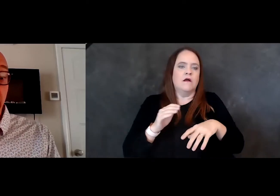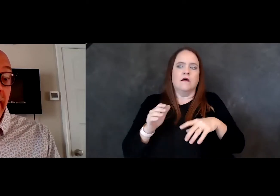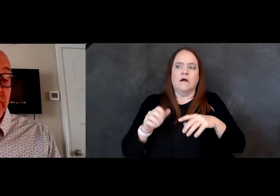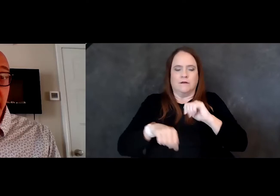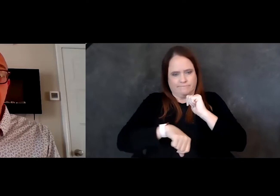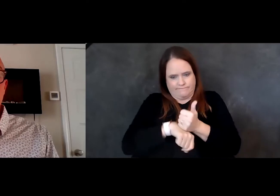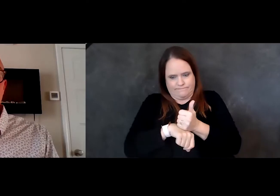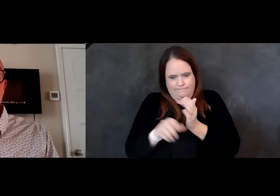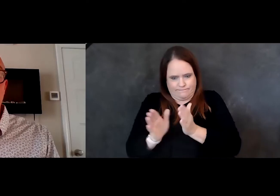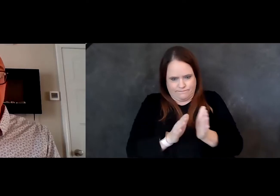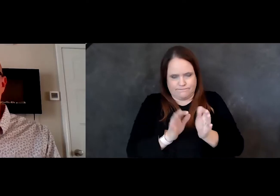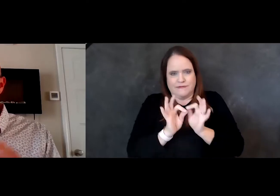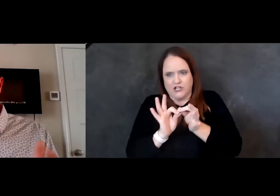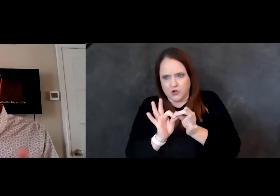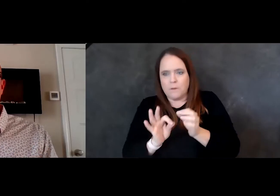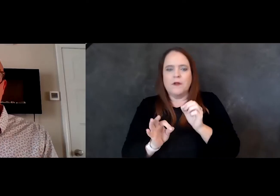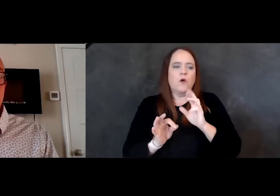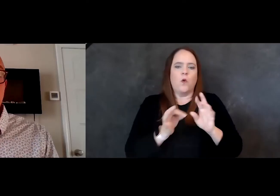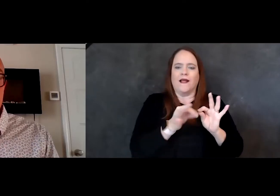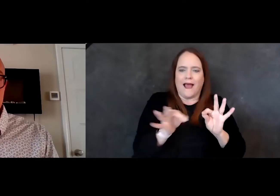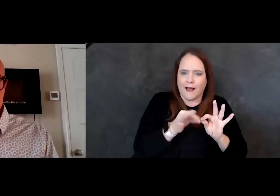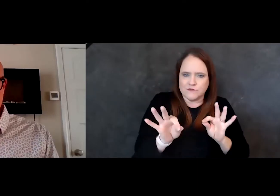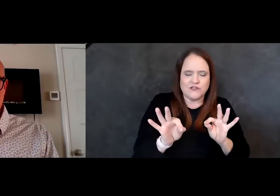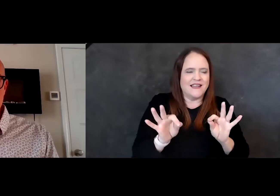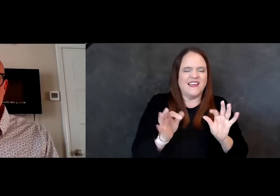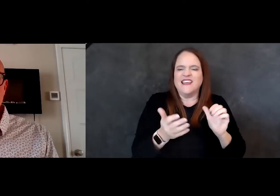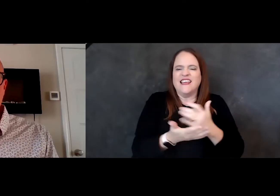or captioning based resources of any kind.